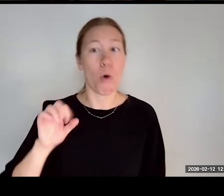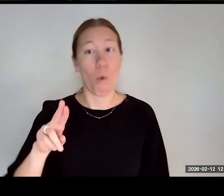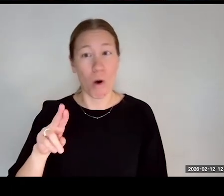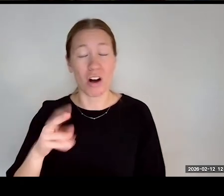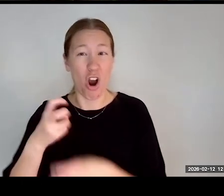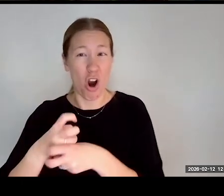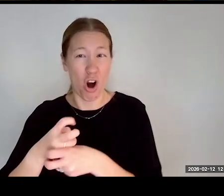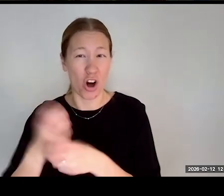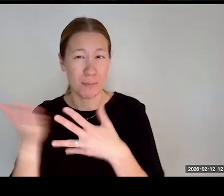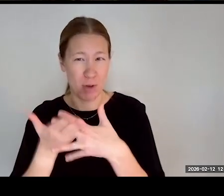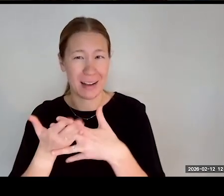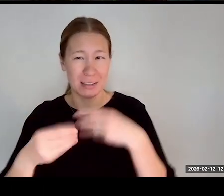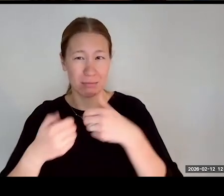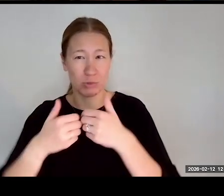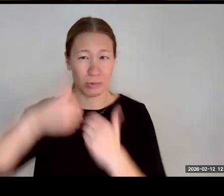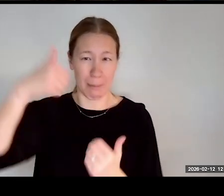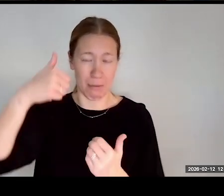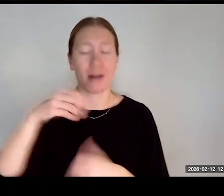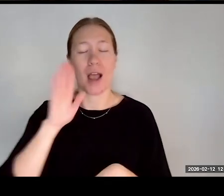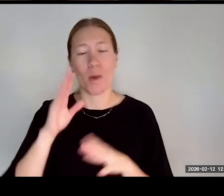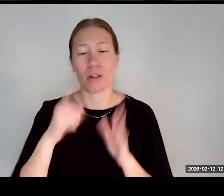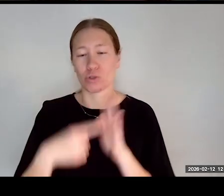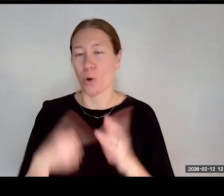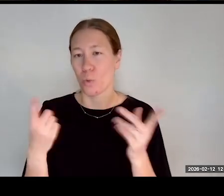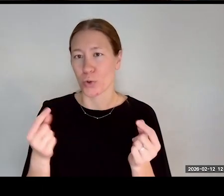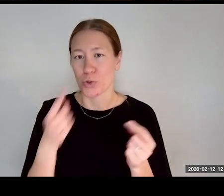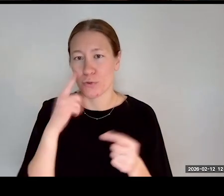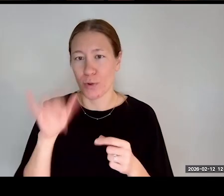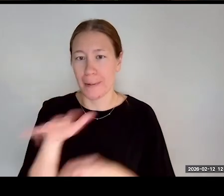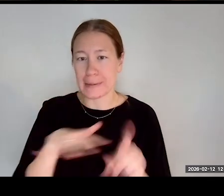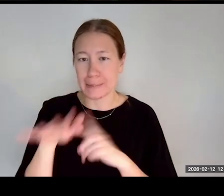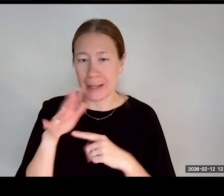I'll show you how to use the spacing function today to do that. When you insert hard breaks,